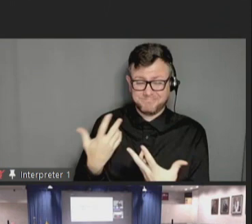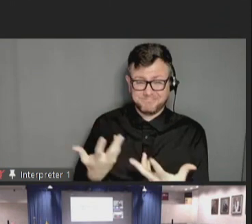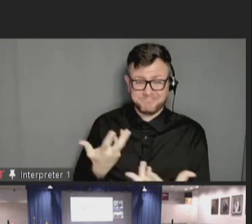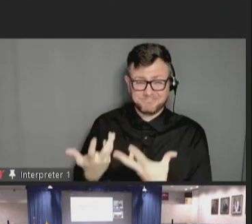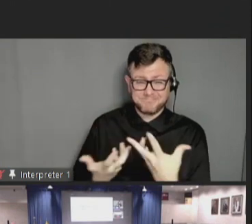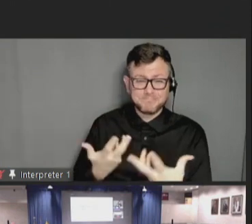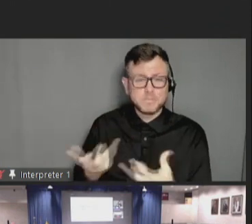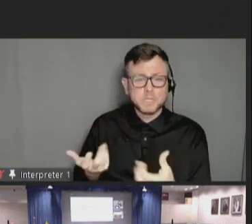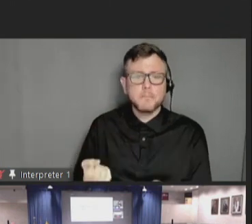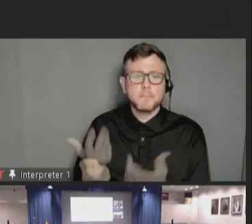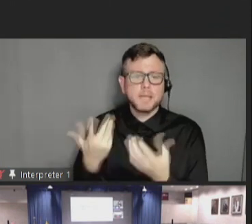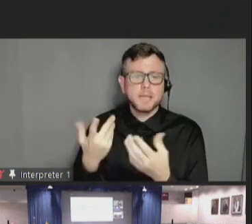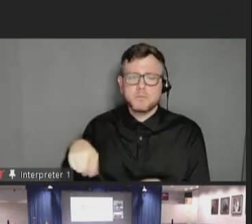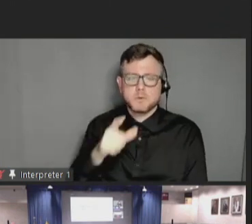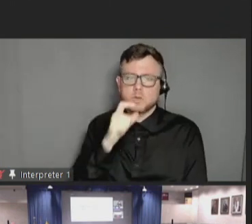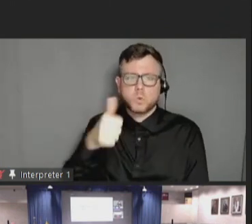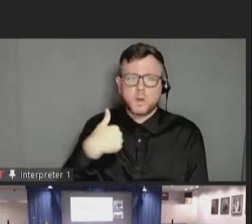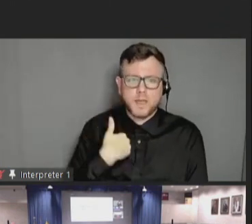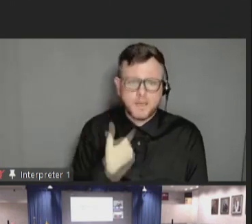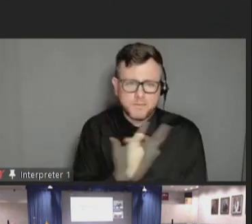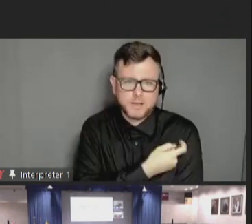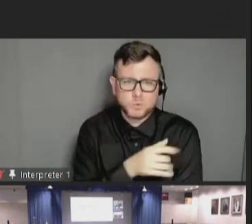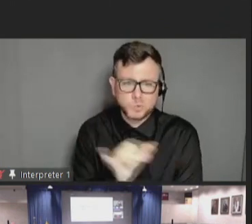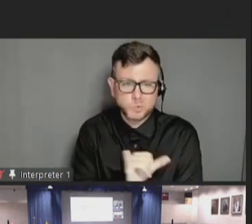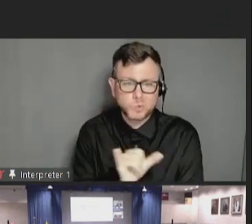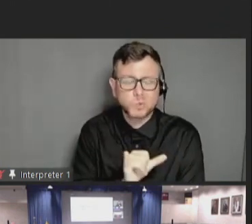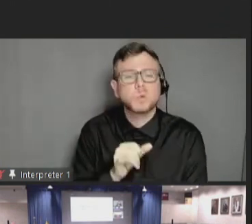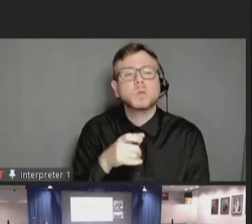lot of providers don't have the vaccine yet but are getting asked questions about it.